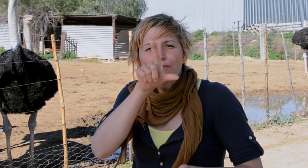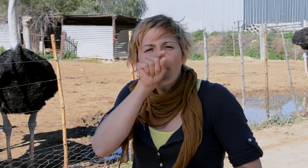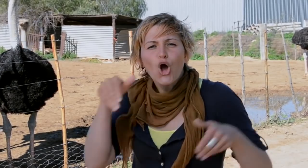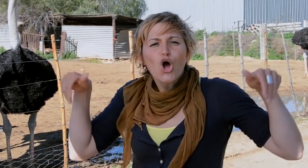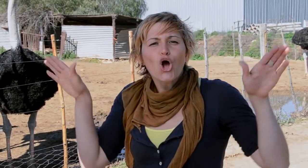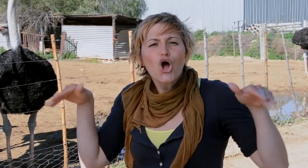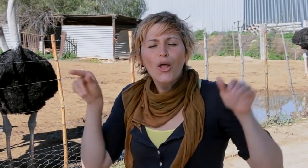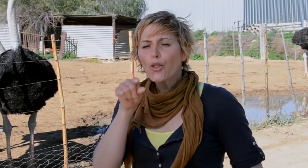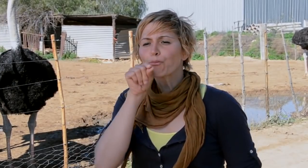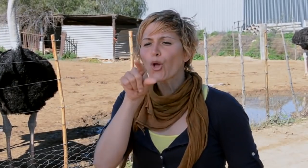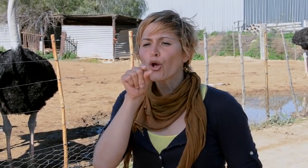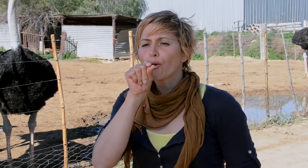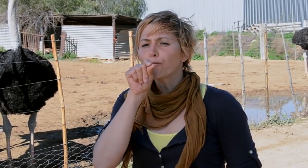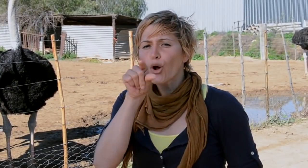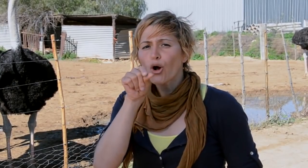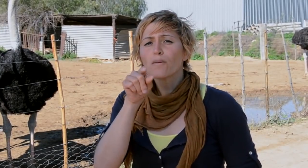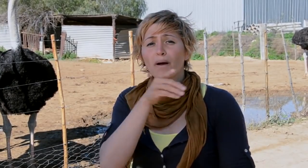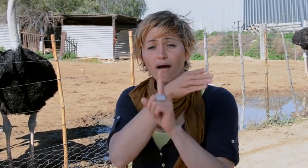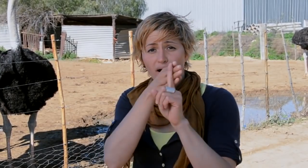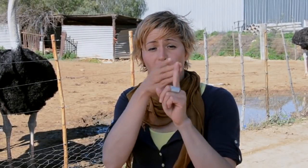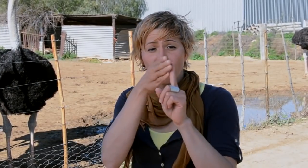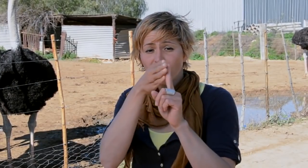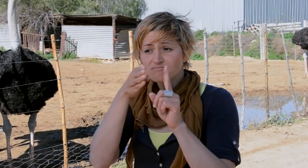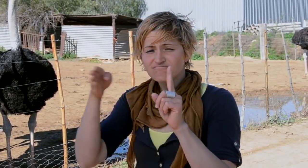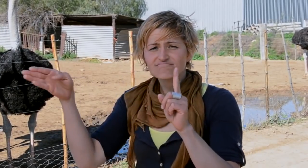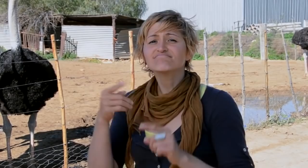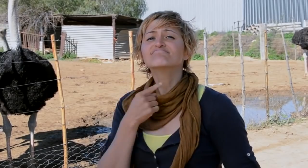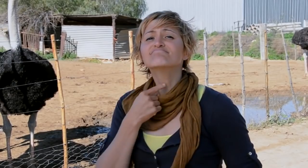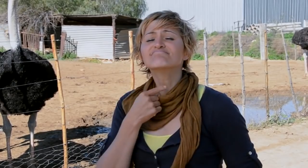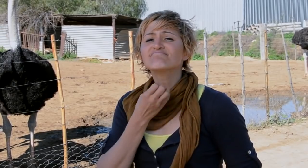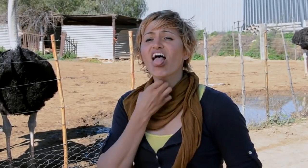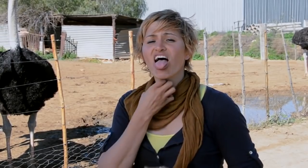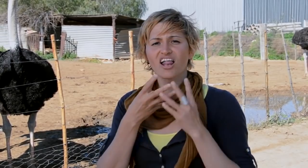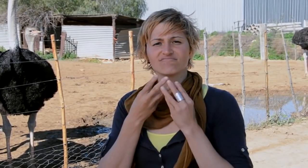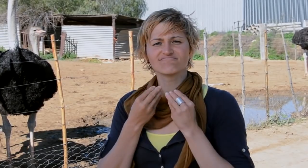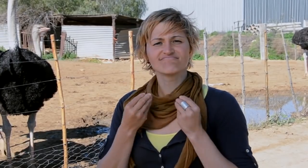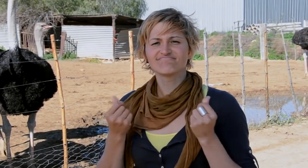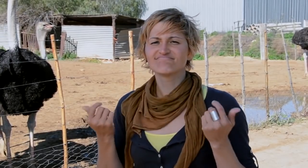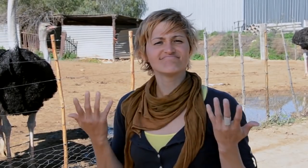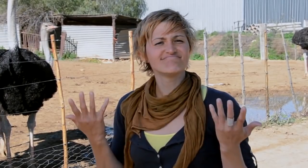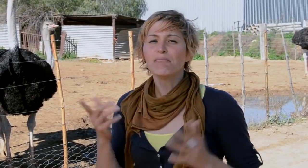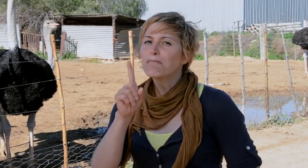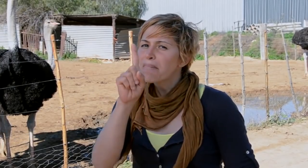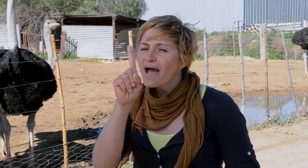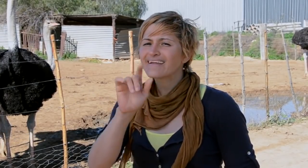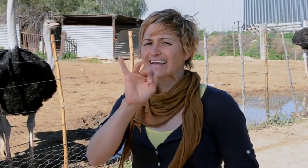make sounds then after that, their vocal cords fade.